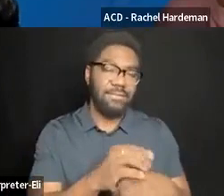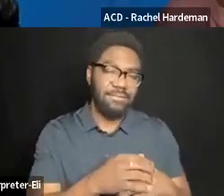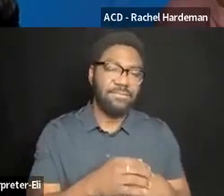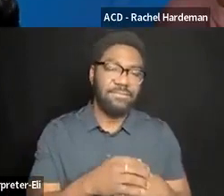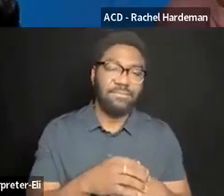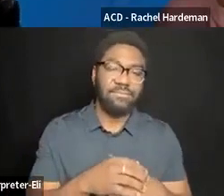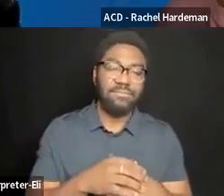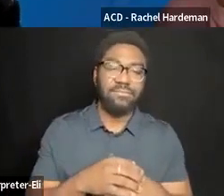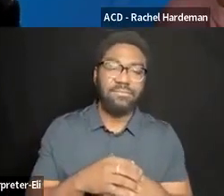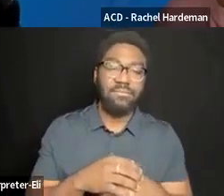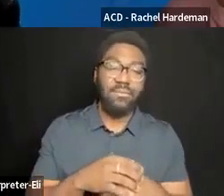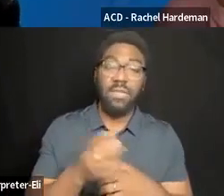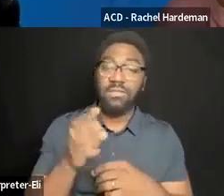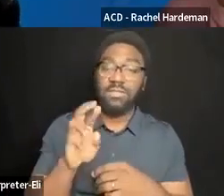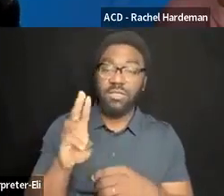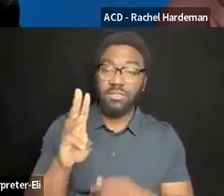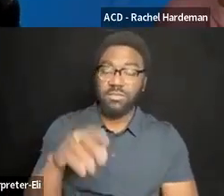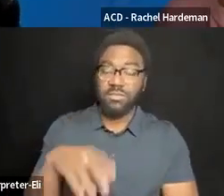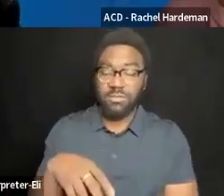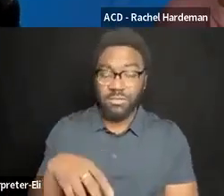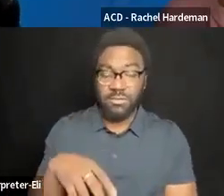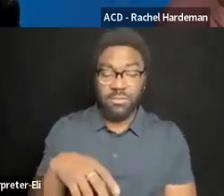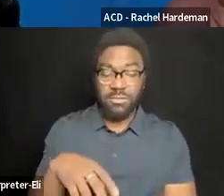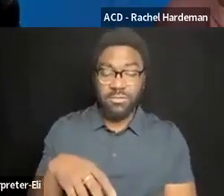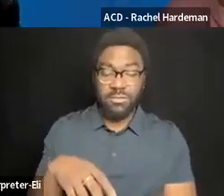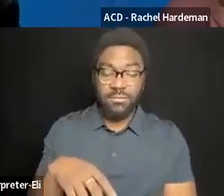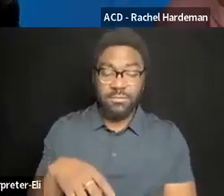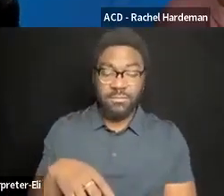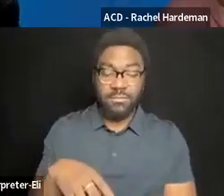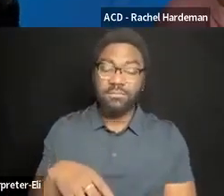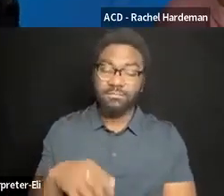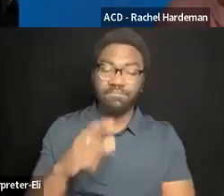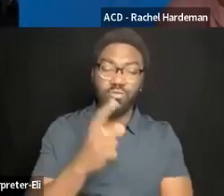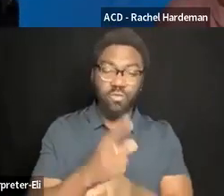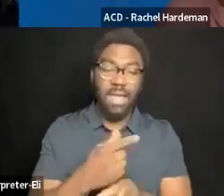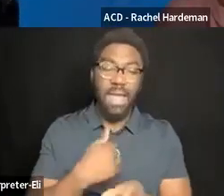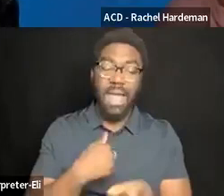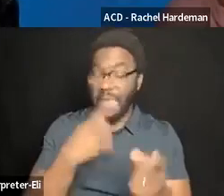to what's the organizational structure that will allow us to operate at our maximum capacity?